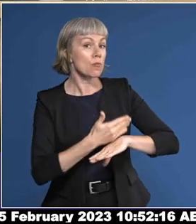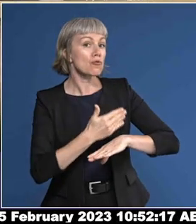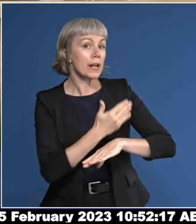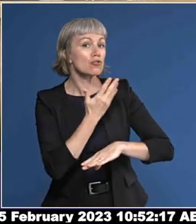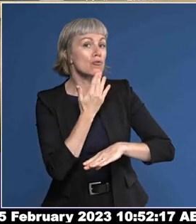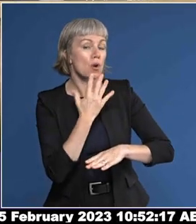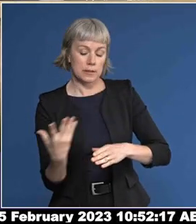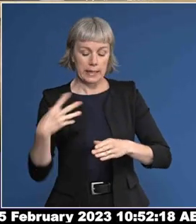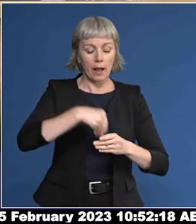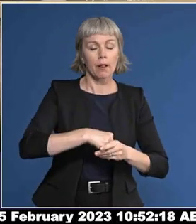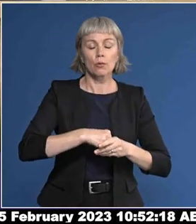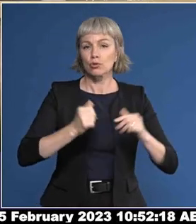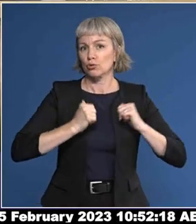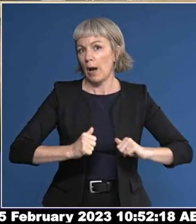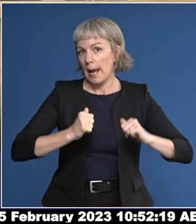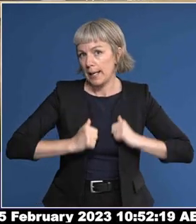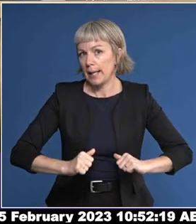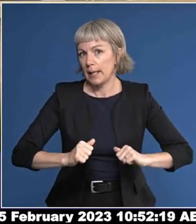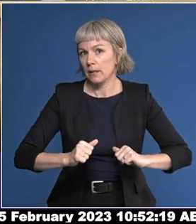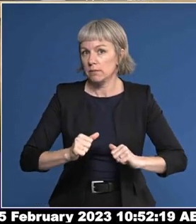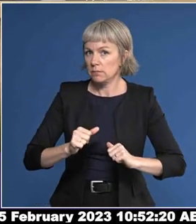means organisations really have to prioritise training.